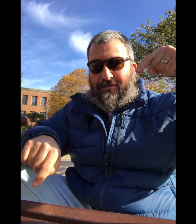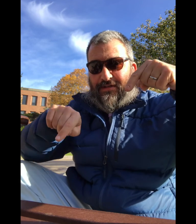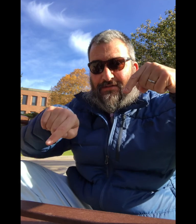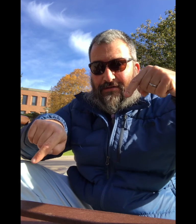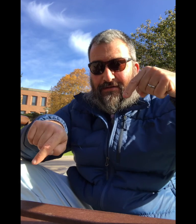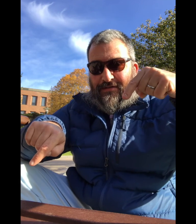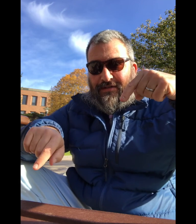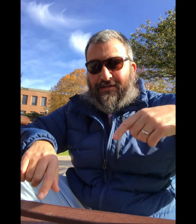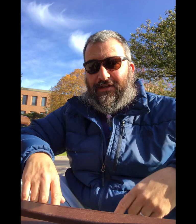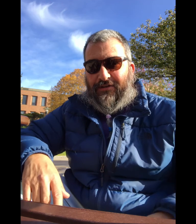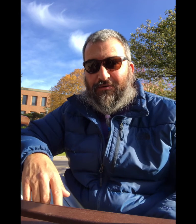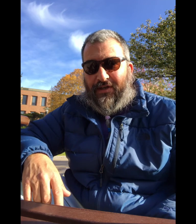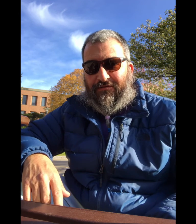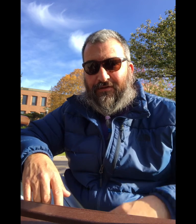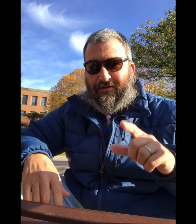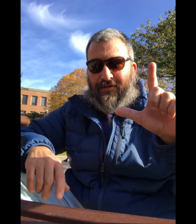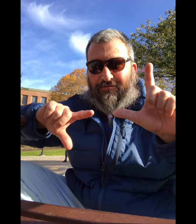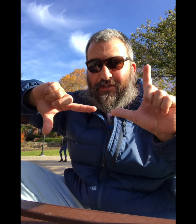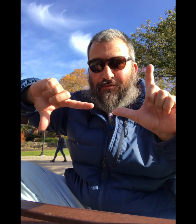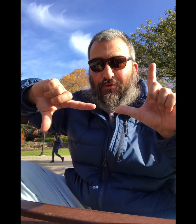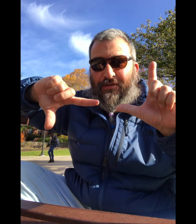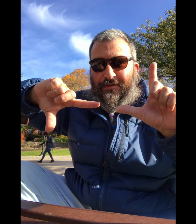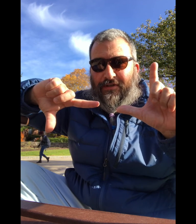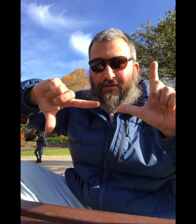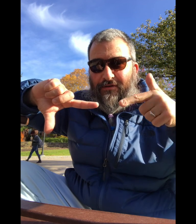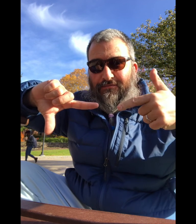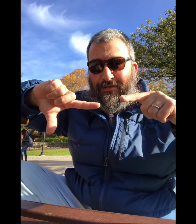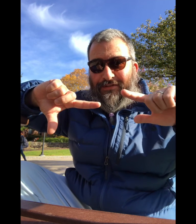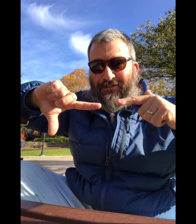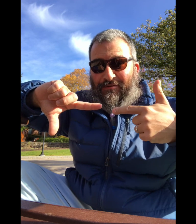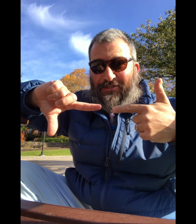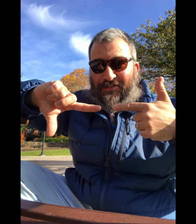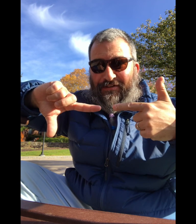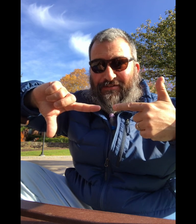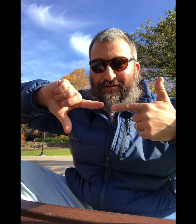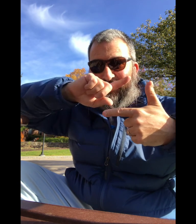this, then you would have an inflection point in the other direction, however you want to